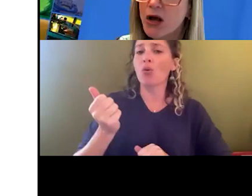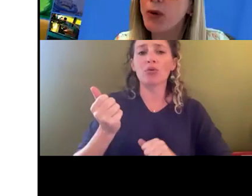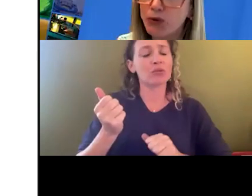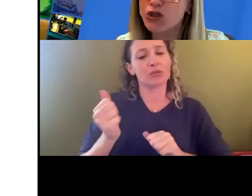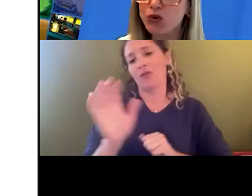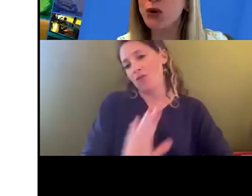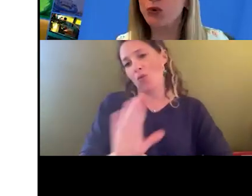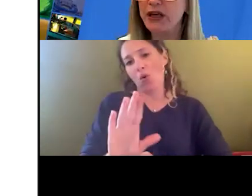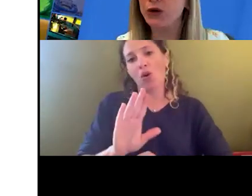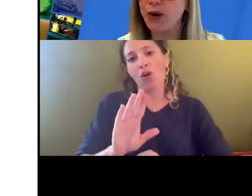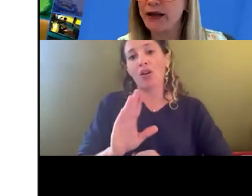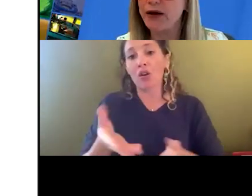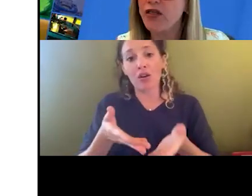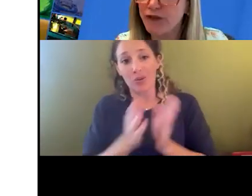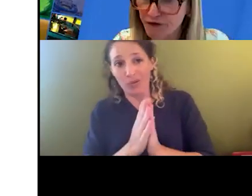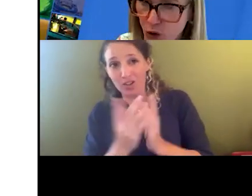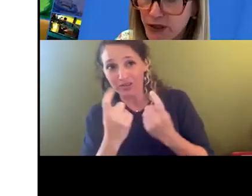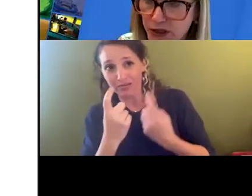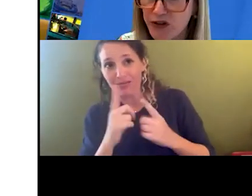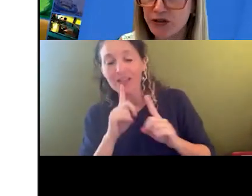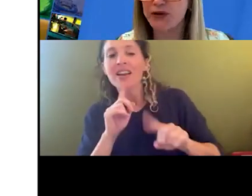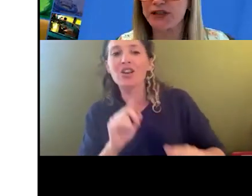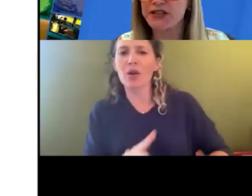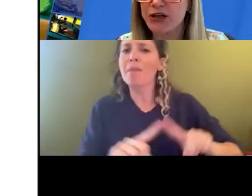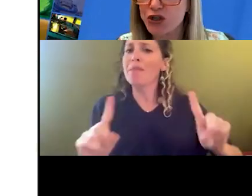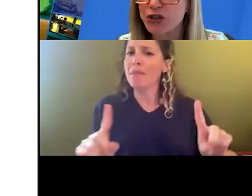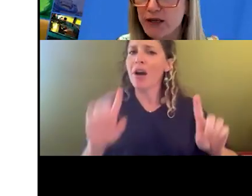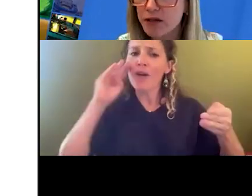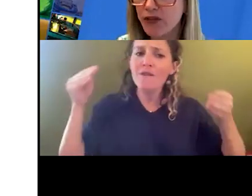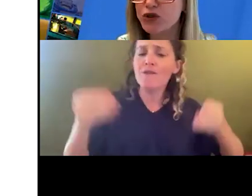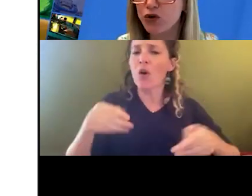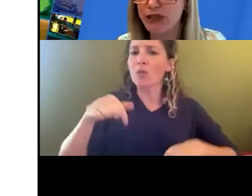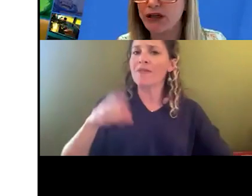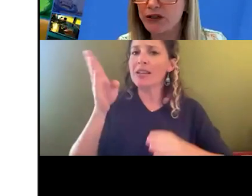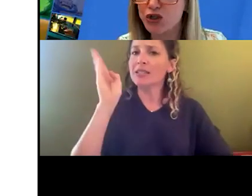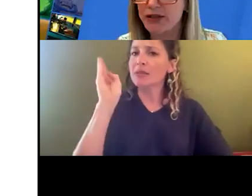but we do want to reiterate the focus of this presentation is on the terms and conditions,